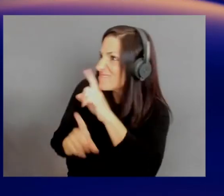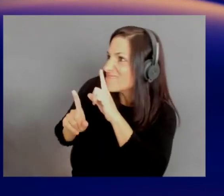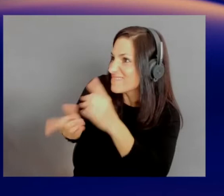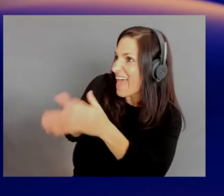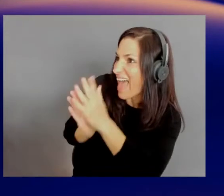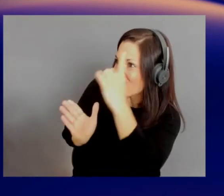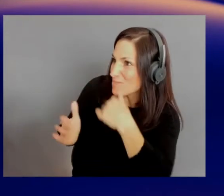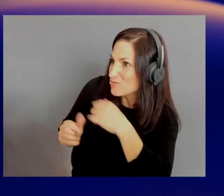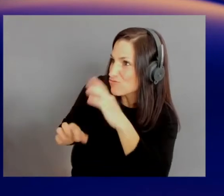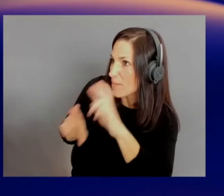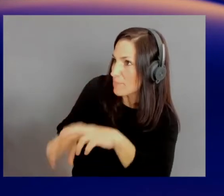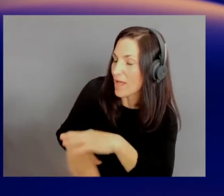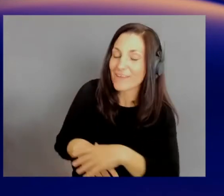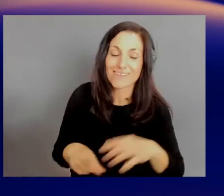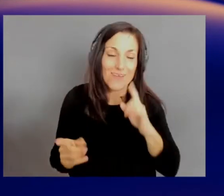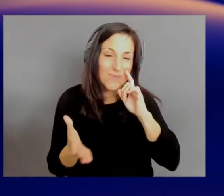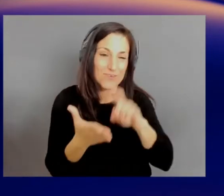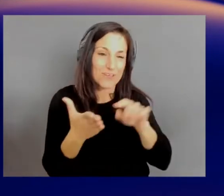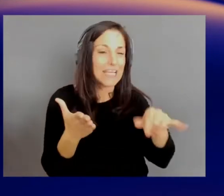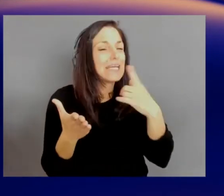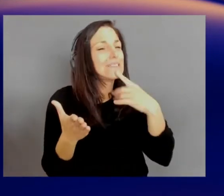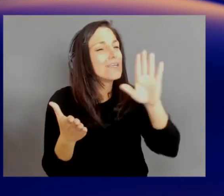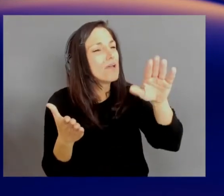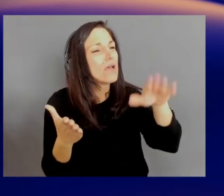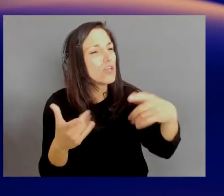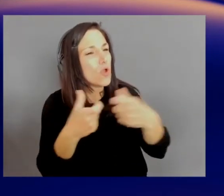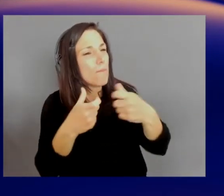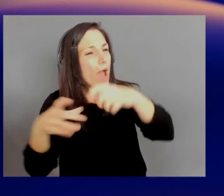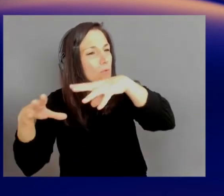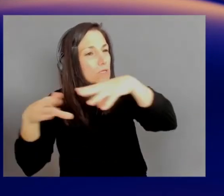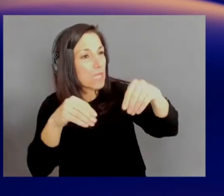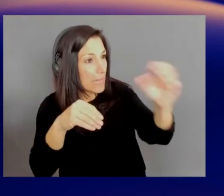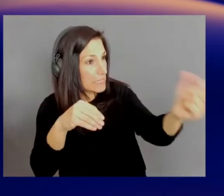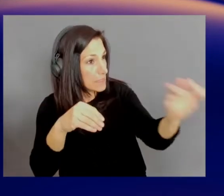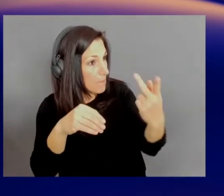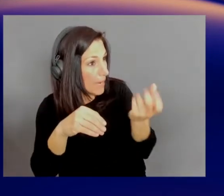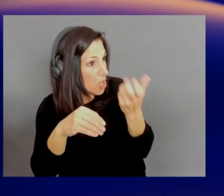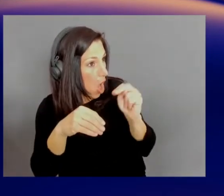"Hey, we notice your power's out. Is it back on yet or not?" Yeah.